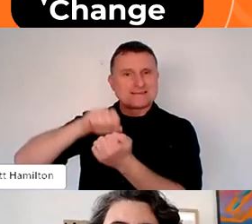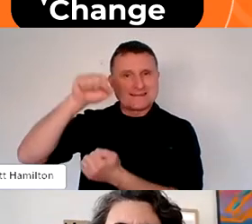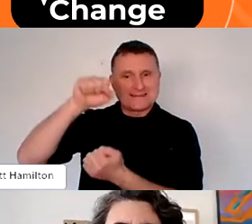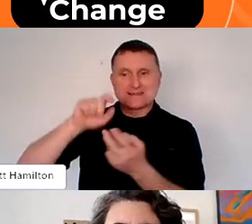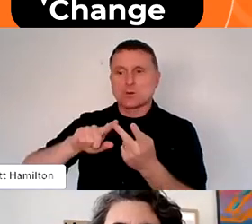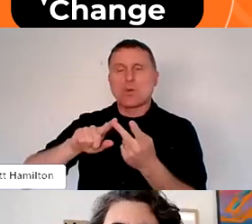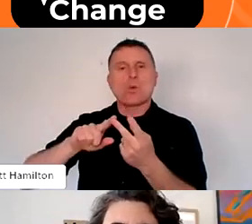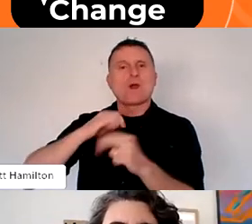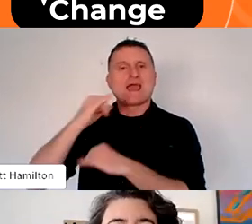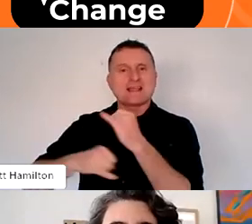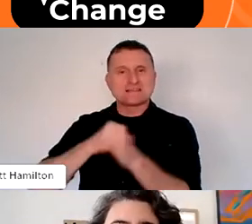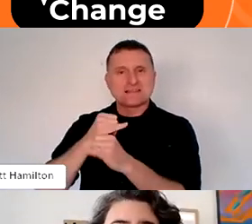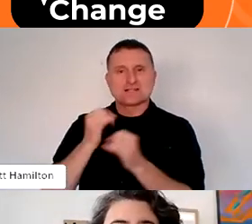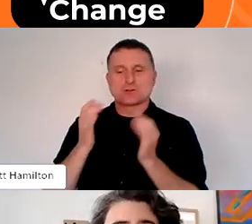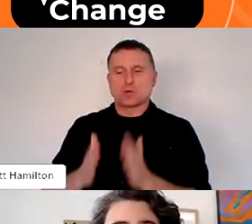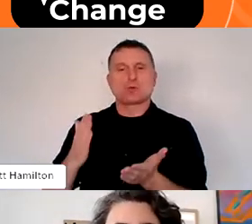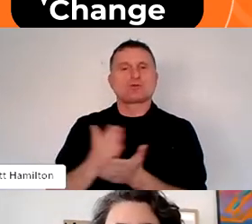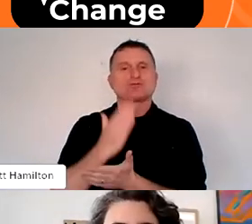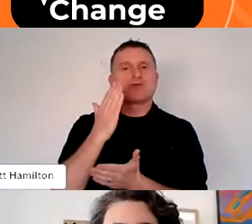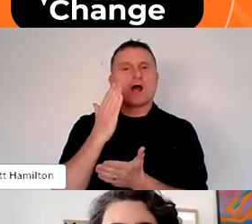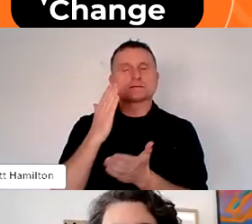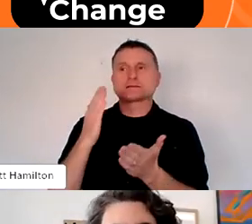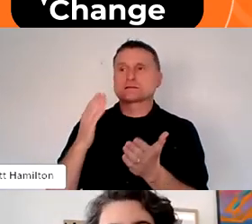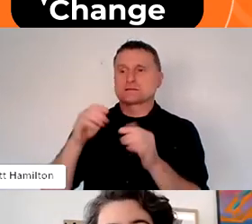human rights documents such as the United Nations Convention on